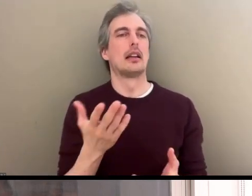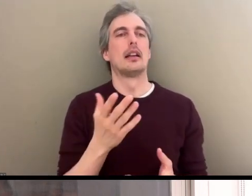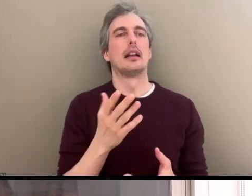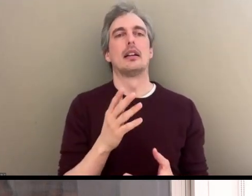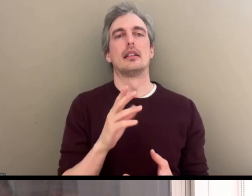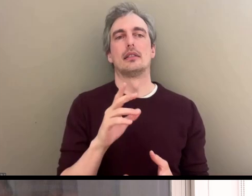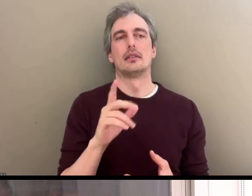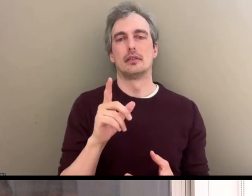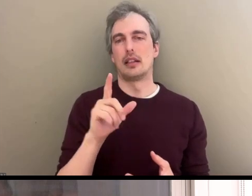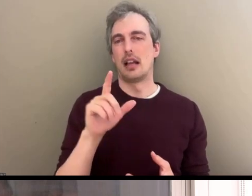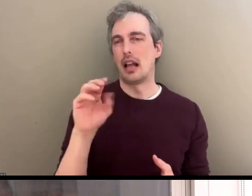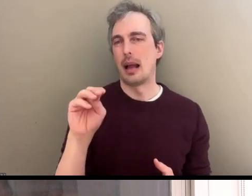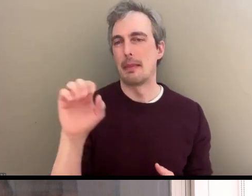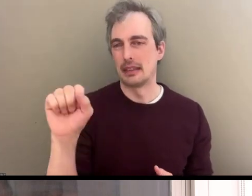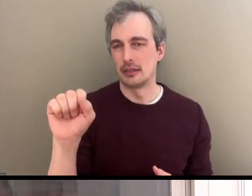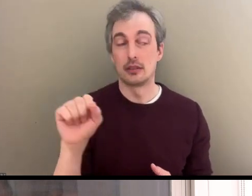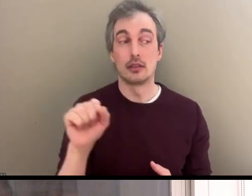Again, I can't answer.